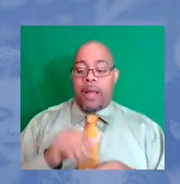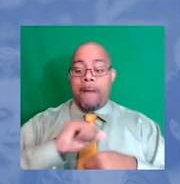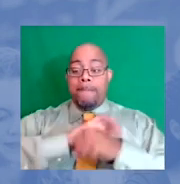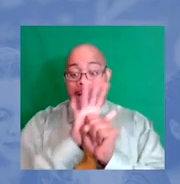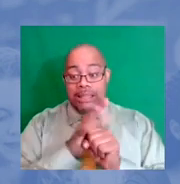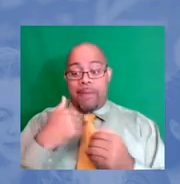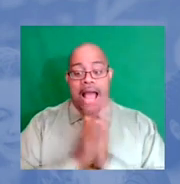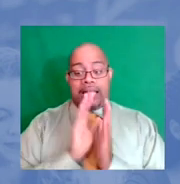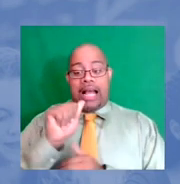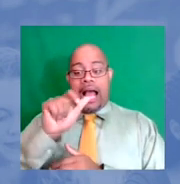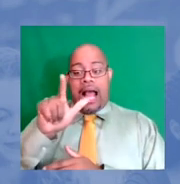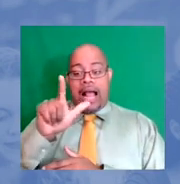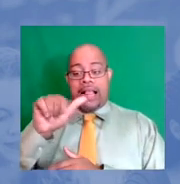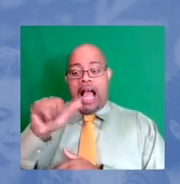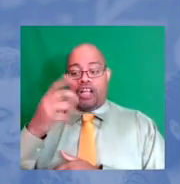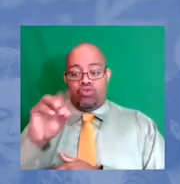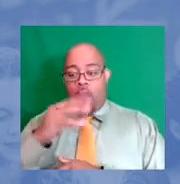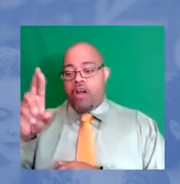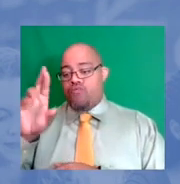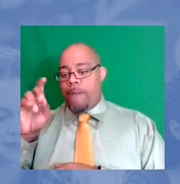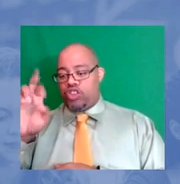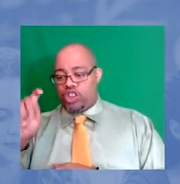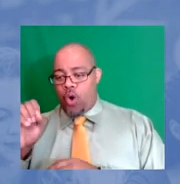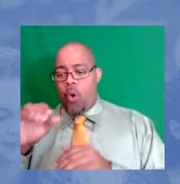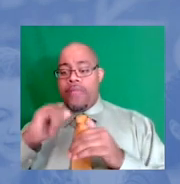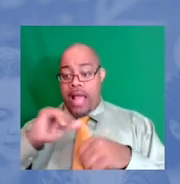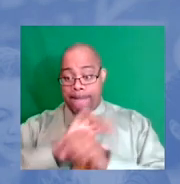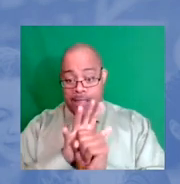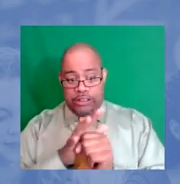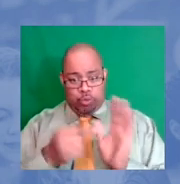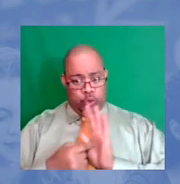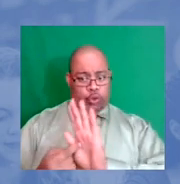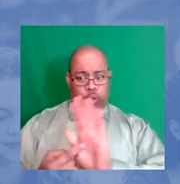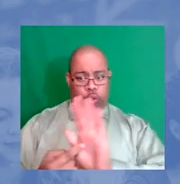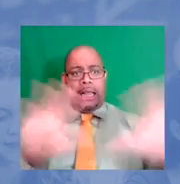ALBERTO ABOUT THIS, HOW THE PANDEMIC HAS LAID BARE THIS LONG STAND DISPARITY IN PHYSICALLY